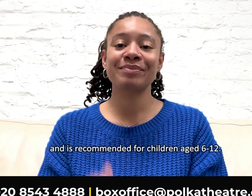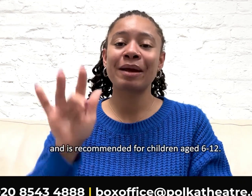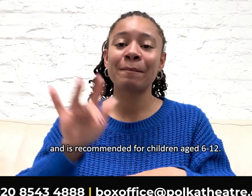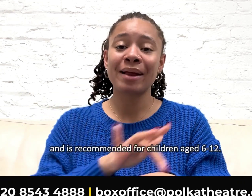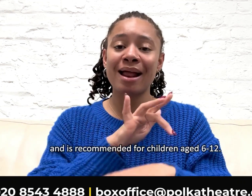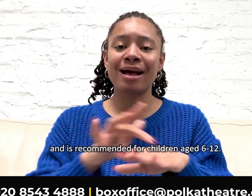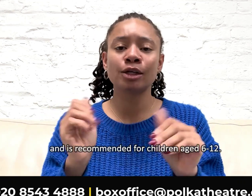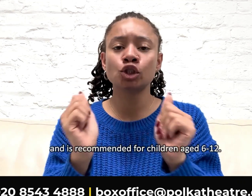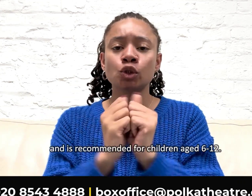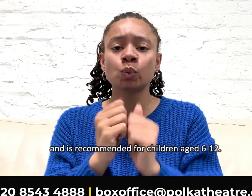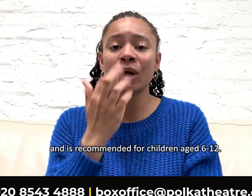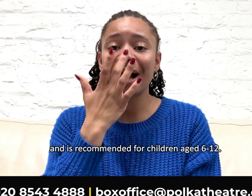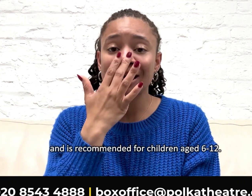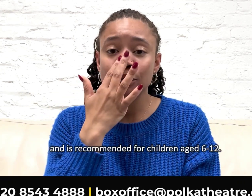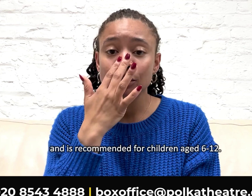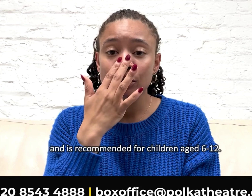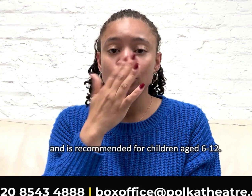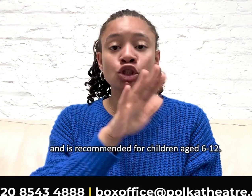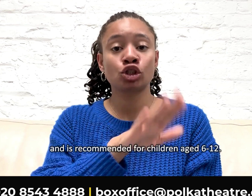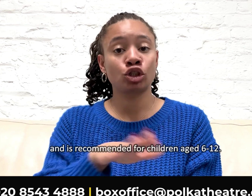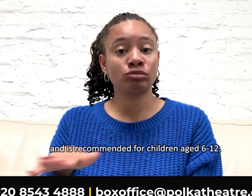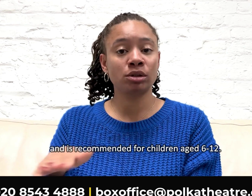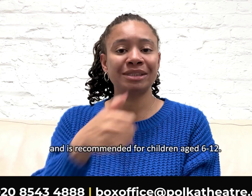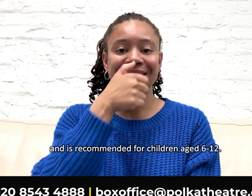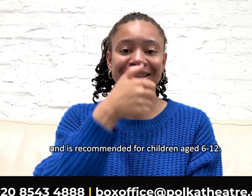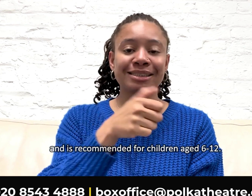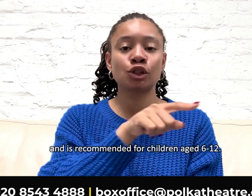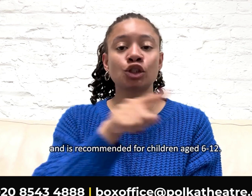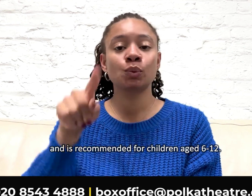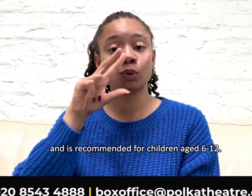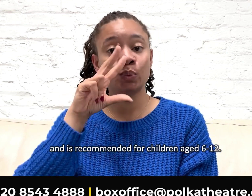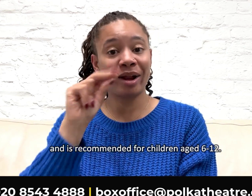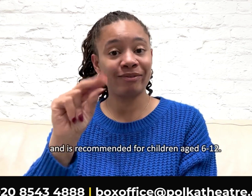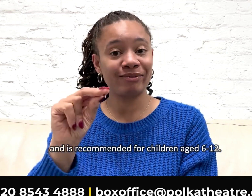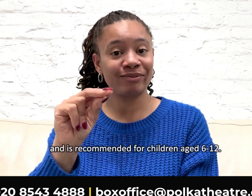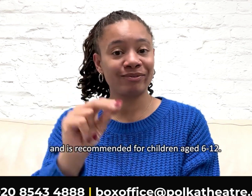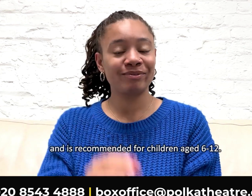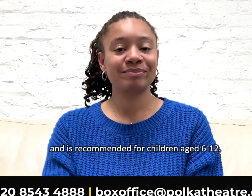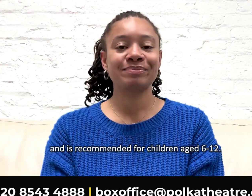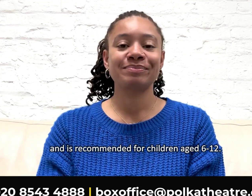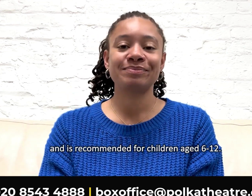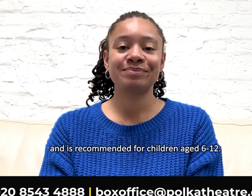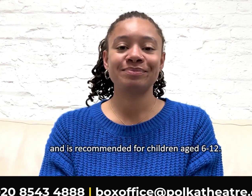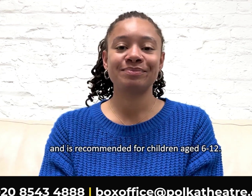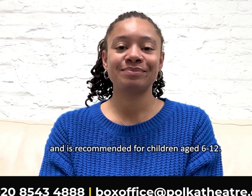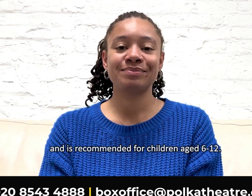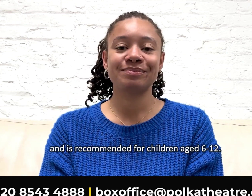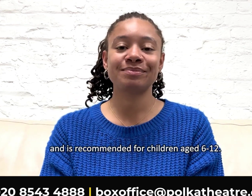and is recommended for children aged 6-12.